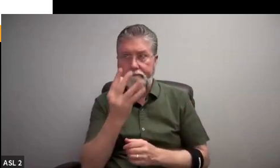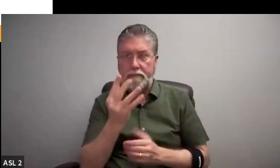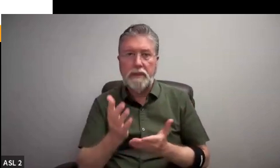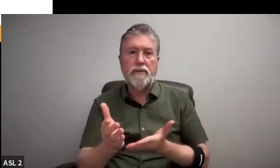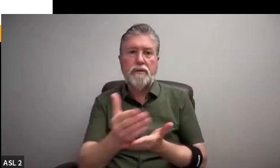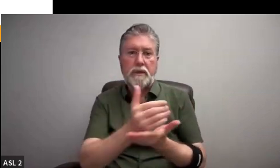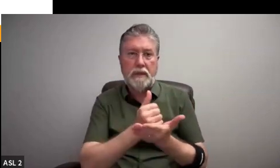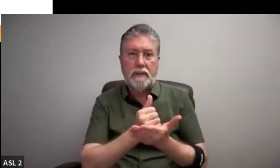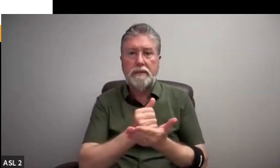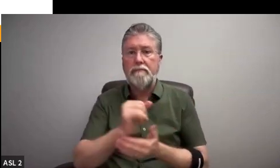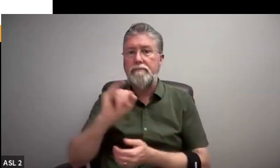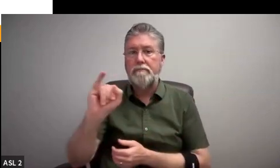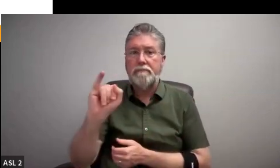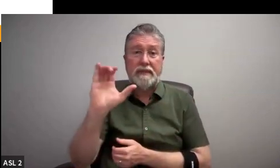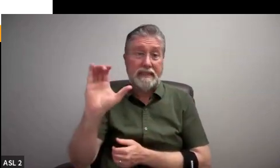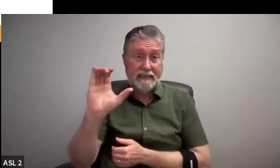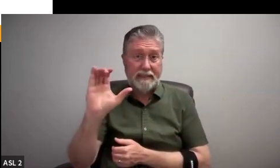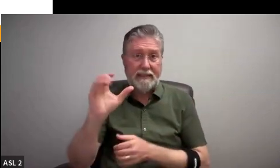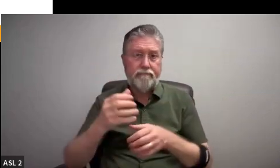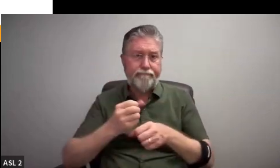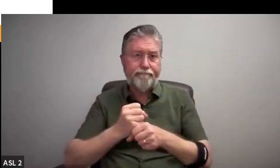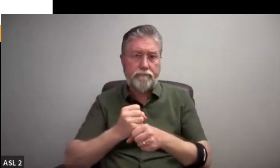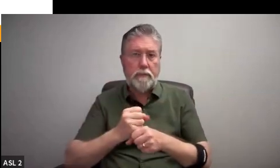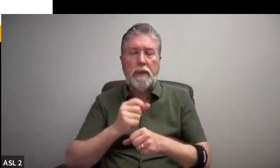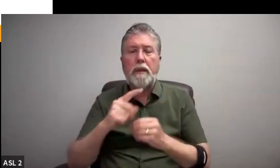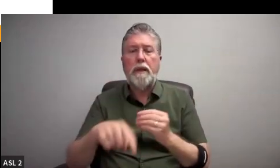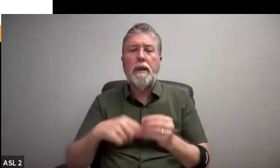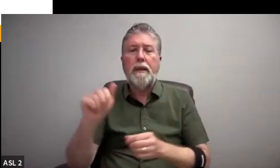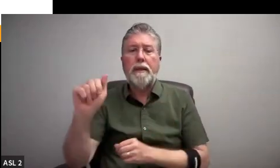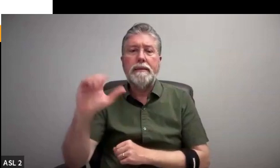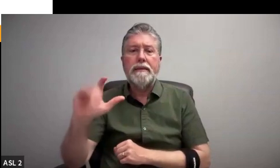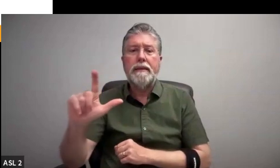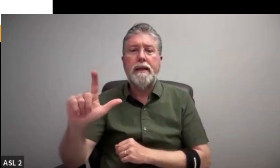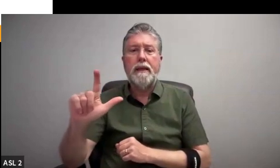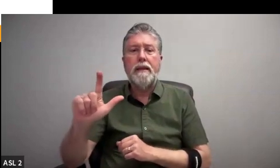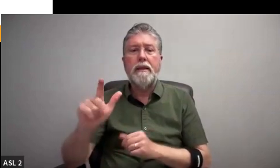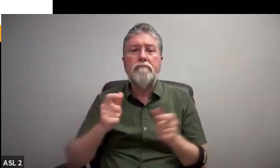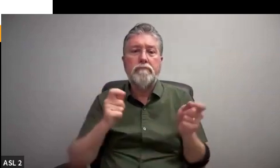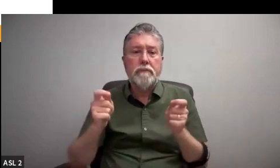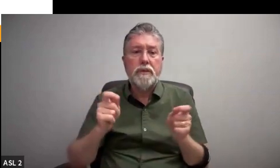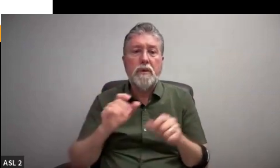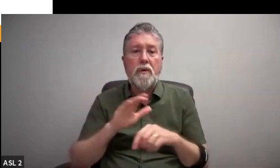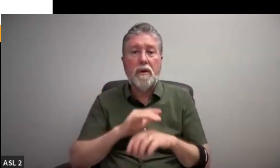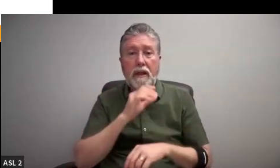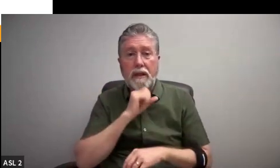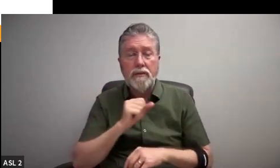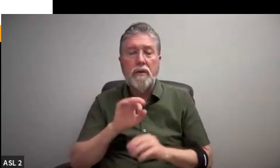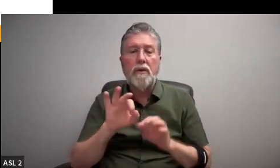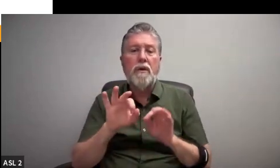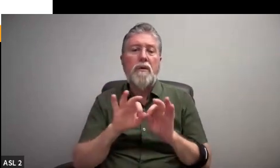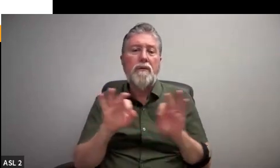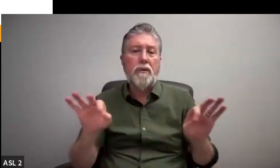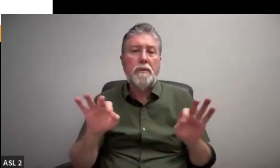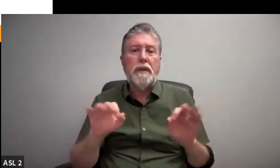or IC, regarding ACL's Administration on Aging formula grant programs published in the Federal